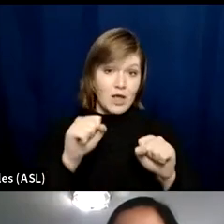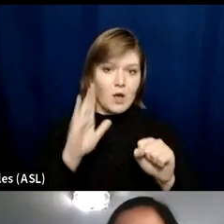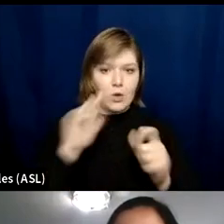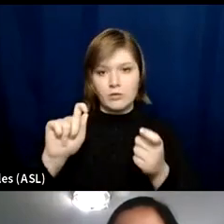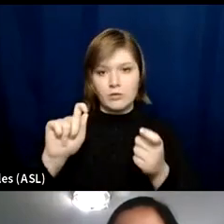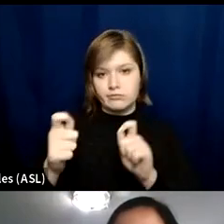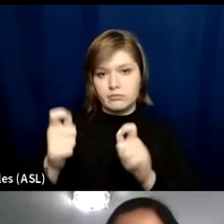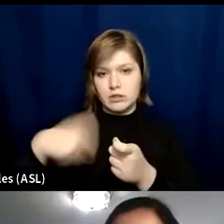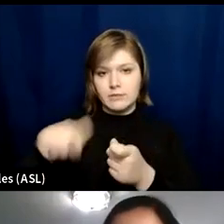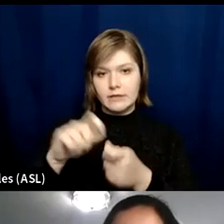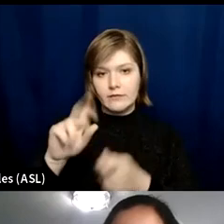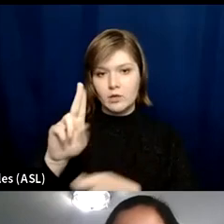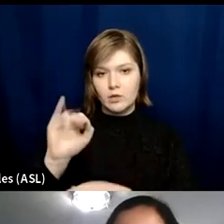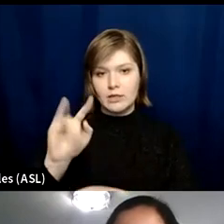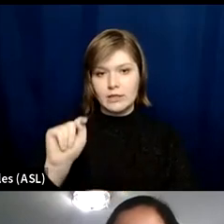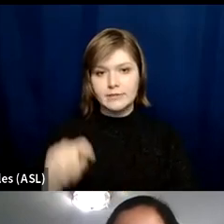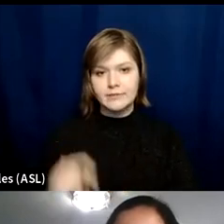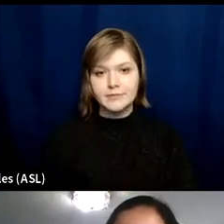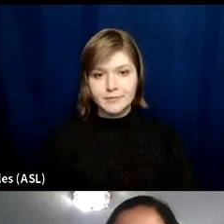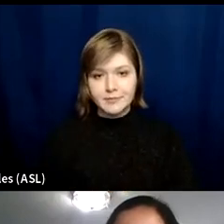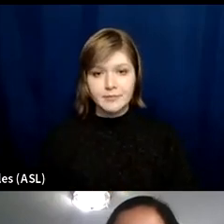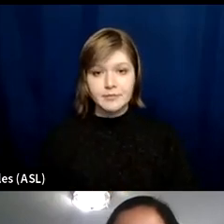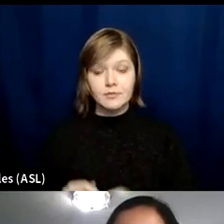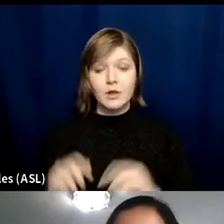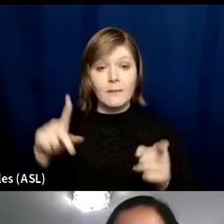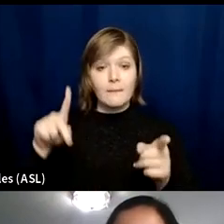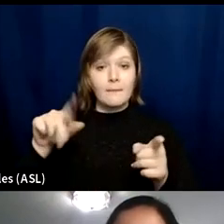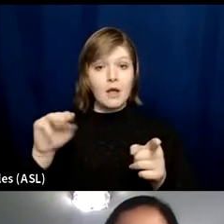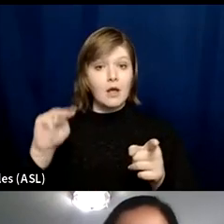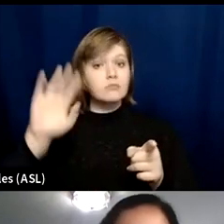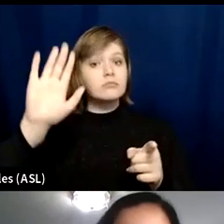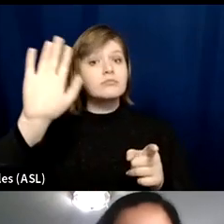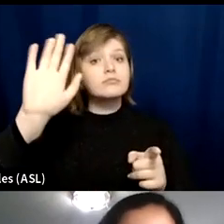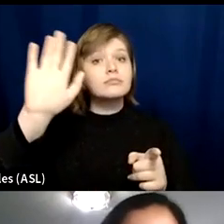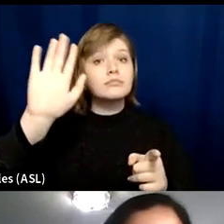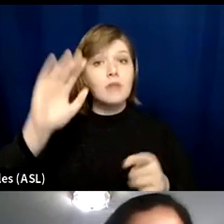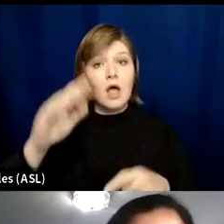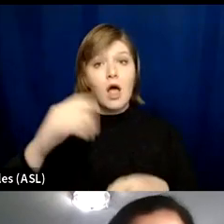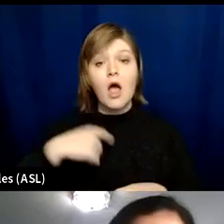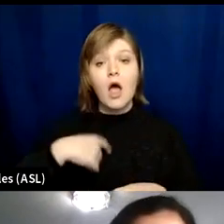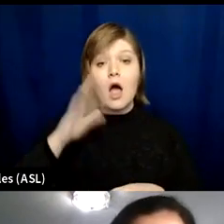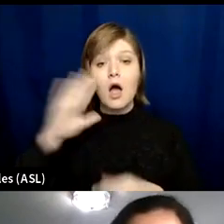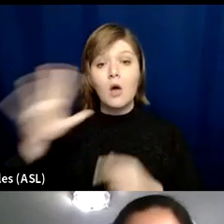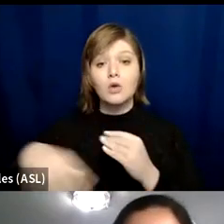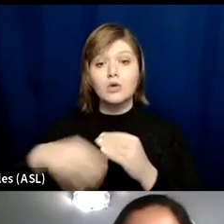Basically got on their good side to where I would say, hey I have a client that's looking for this.